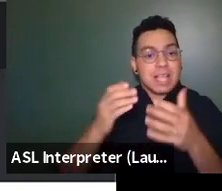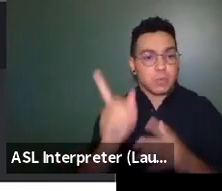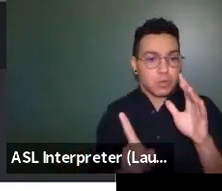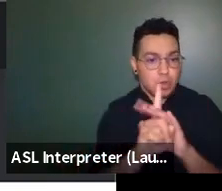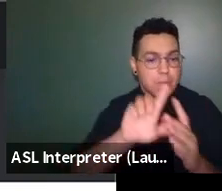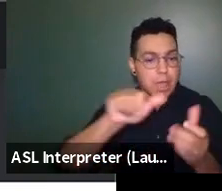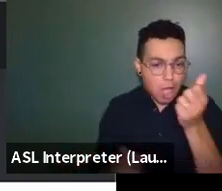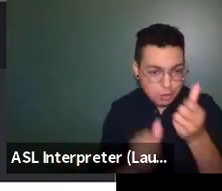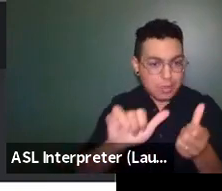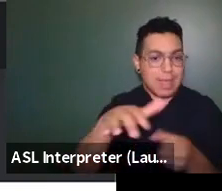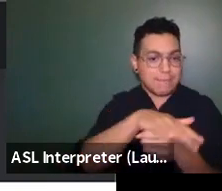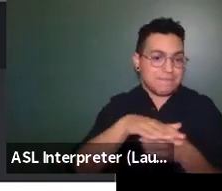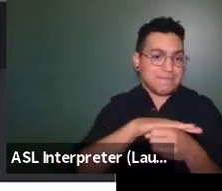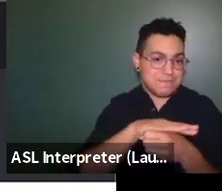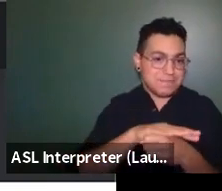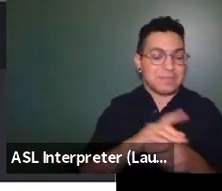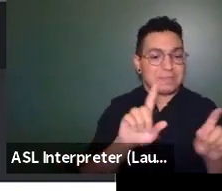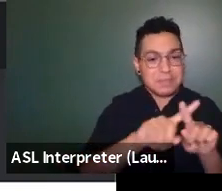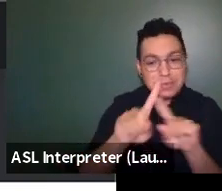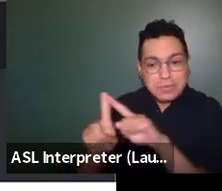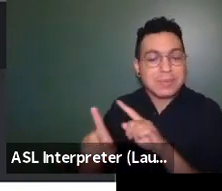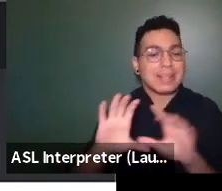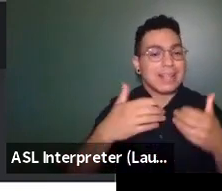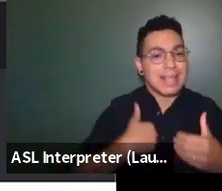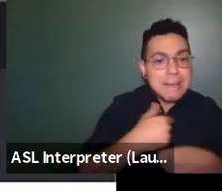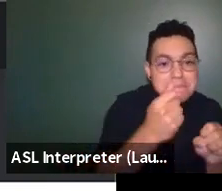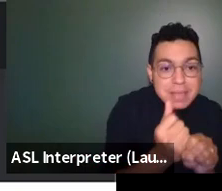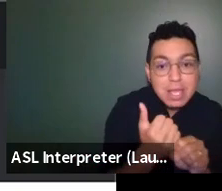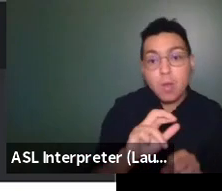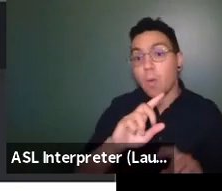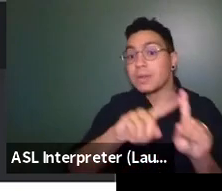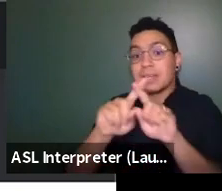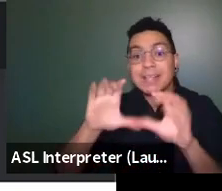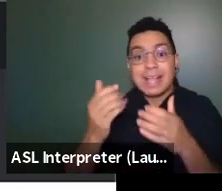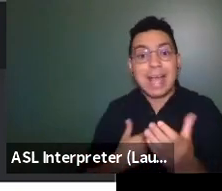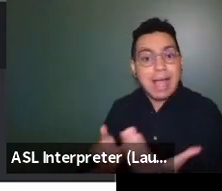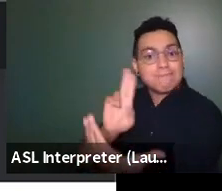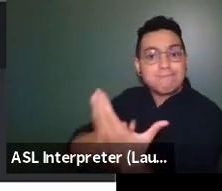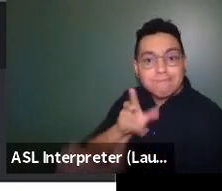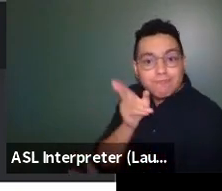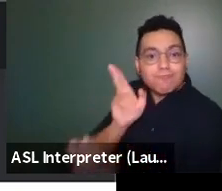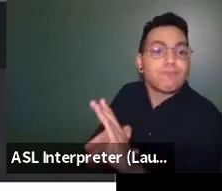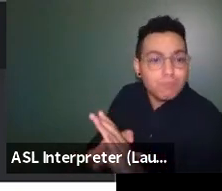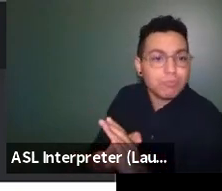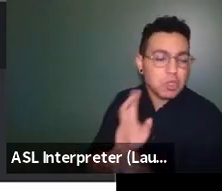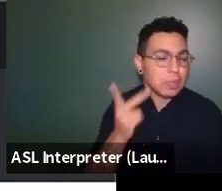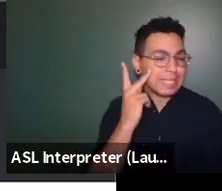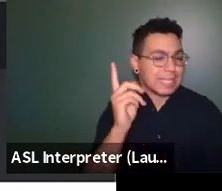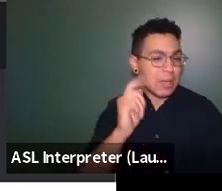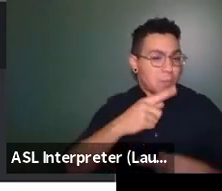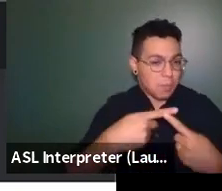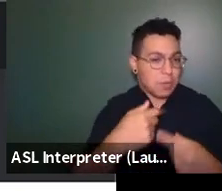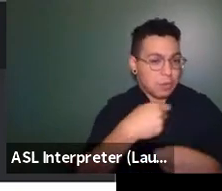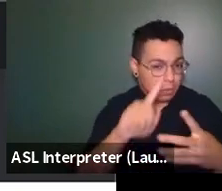ESD 112 - Katherine Livick: And they will show up as classes I have created or classes in which I am enrolled and you'll see that as we create some things.